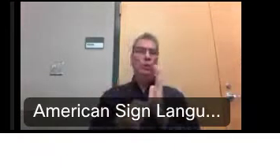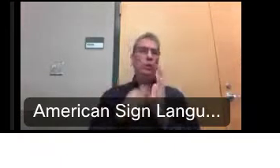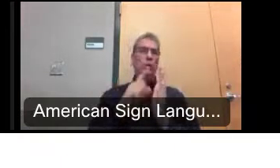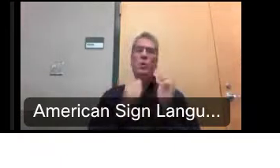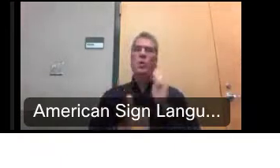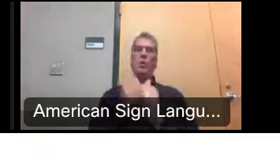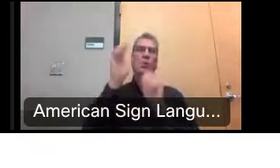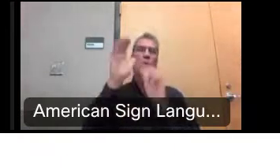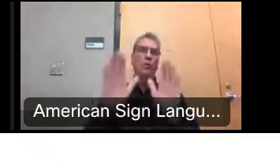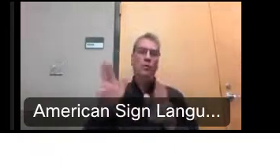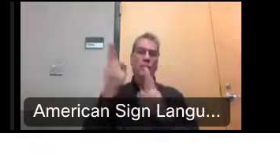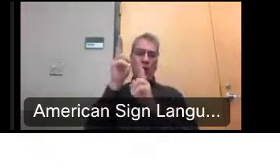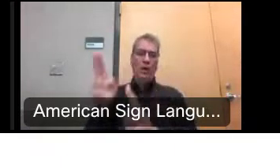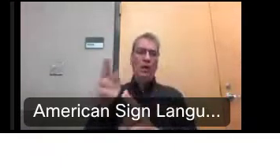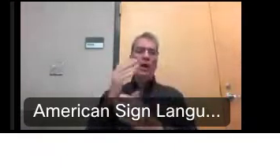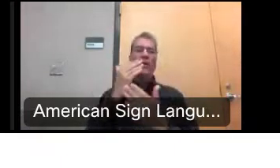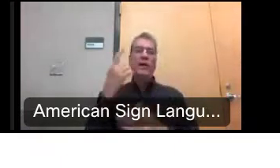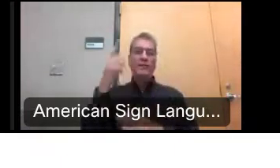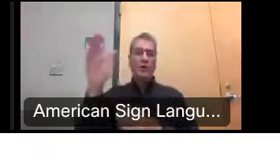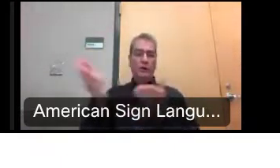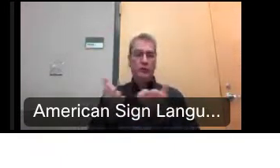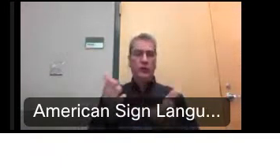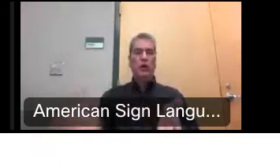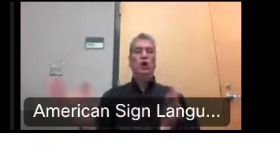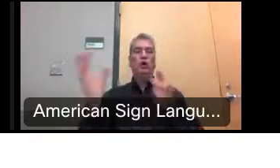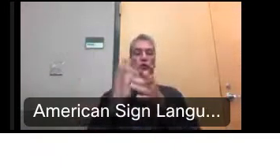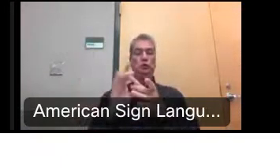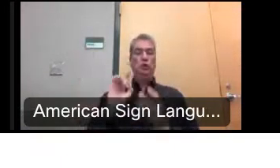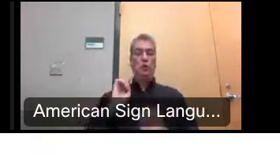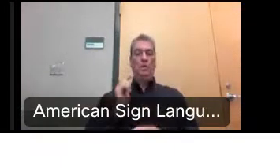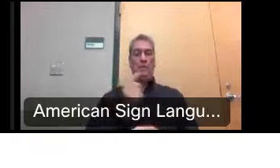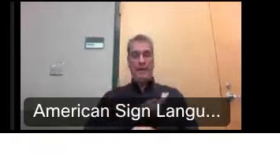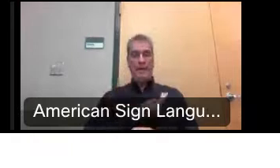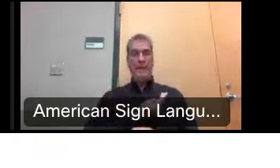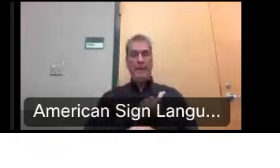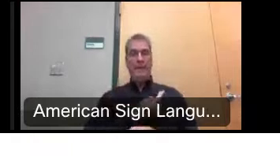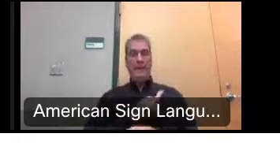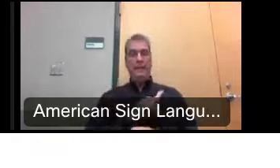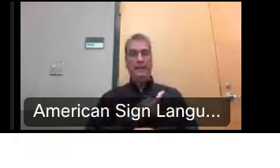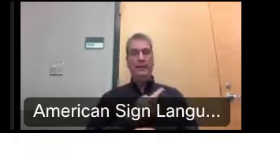you for your service. So please join me in in the room and virtually in well, welcoming